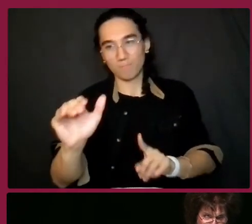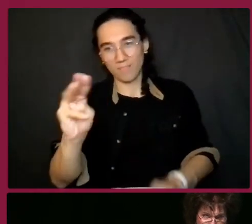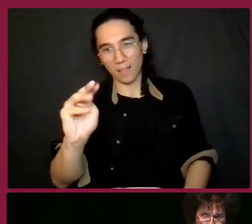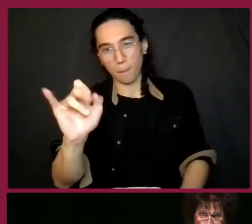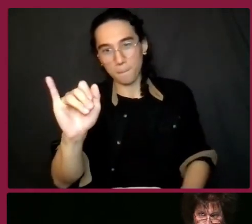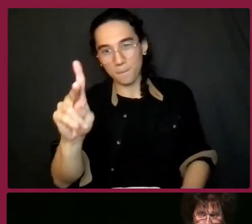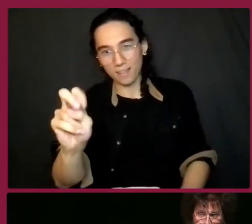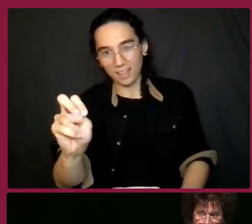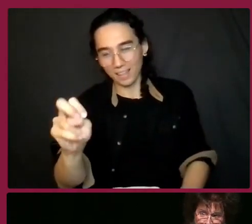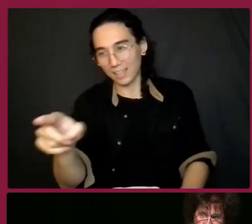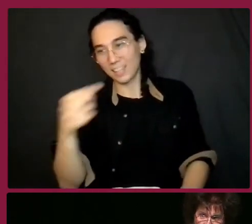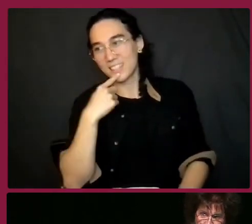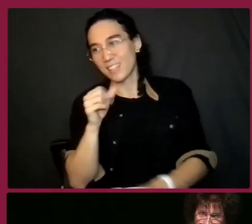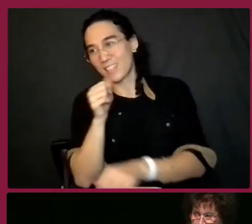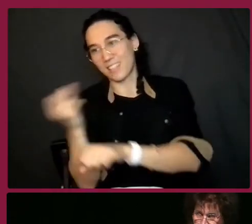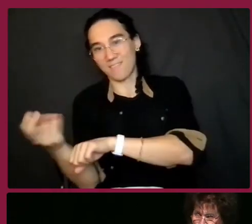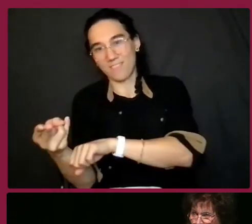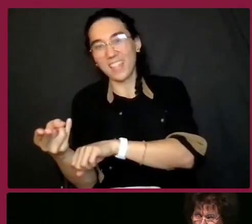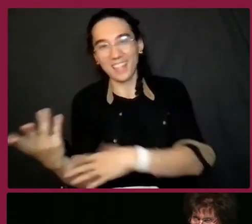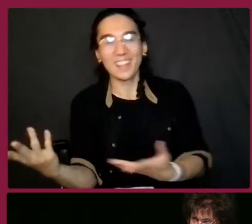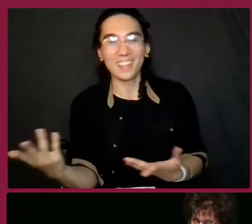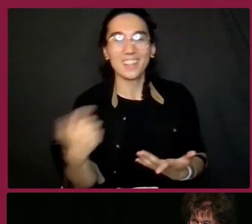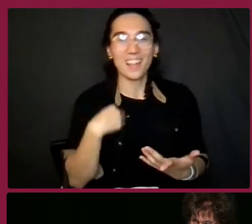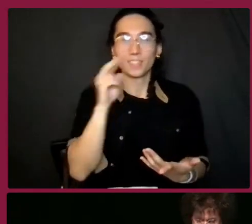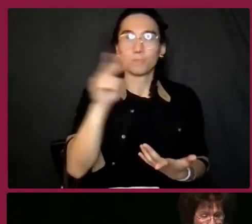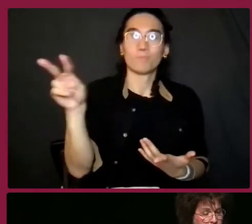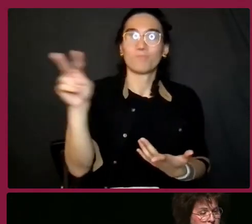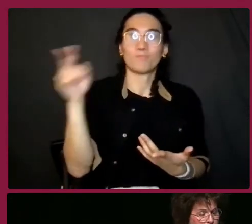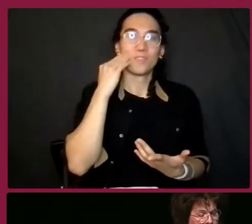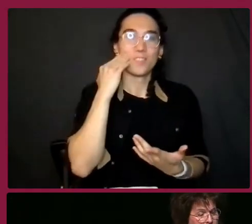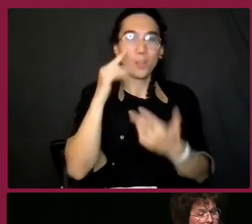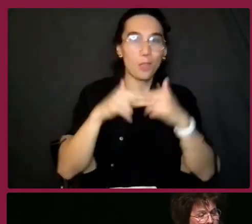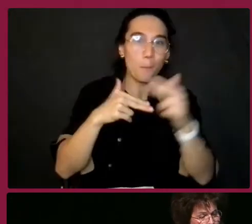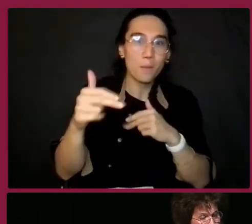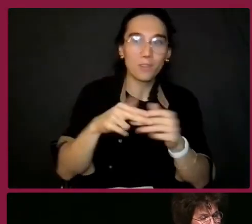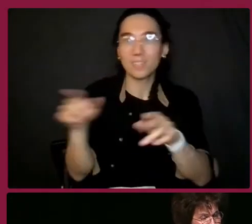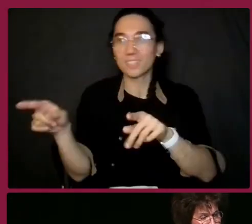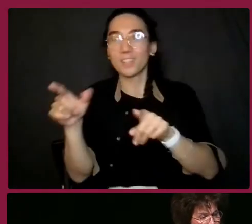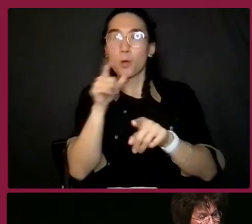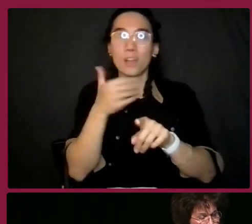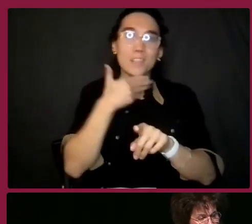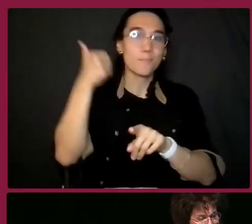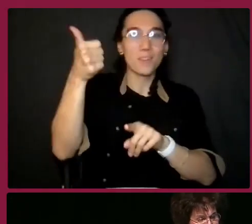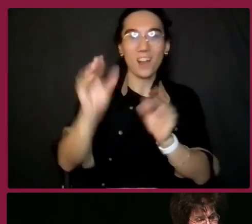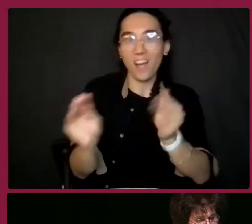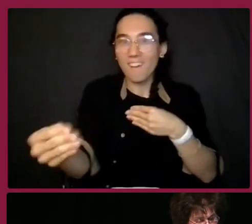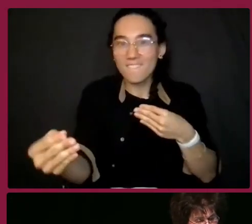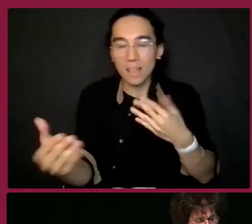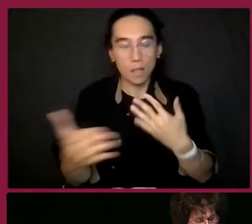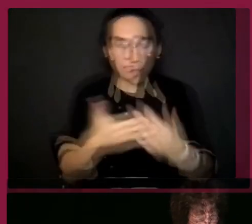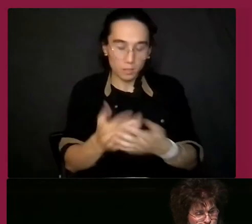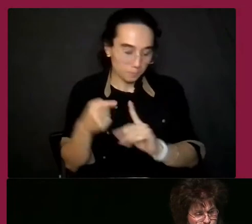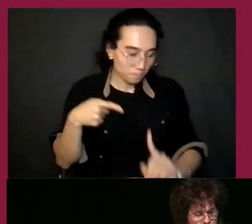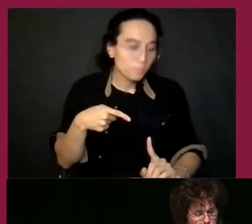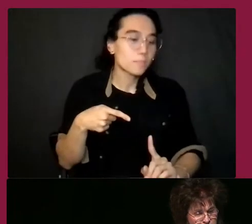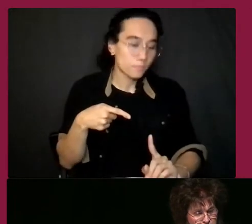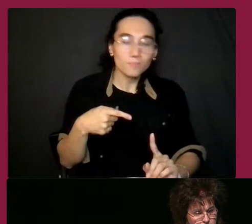You can see the Capitol building. I think he somehow got the better office, but anyway, um, it was really, really helpful to meet with them.